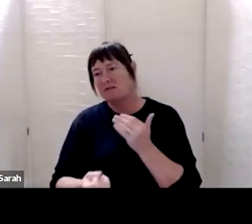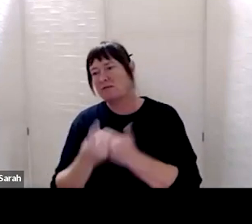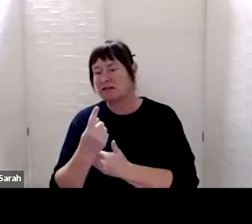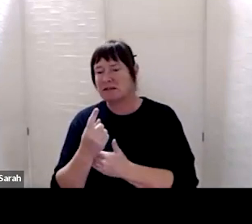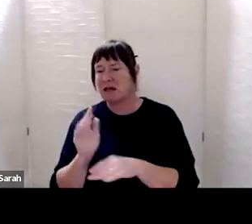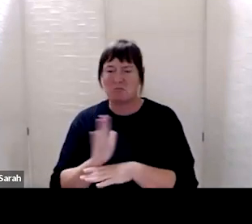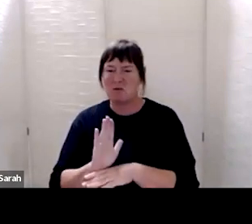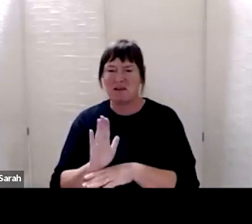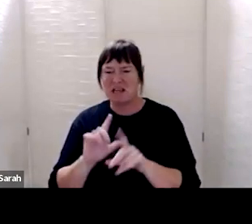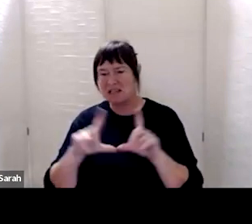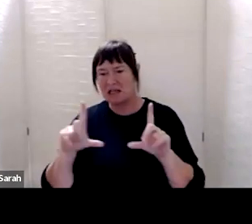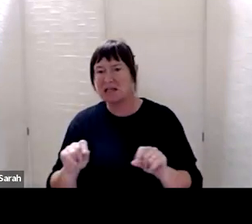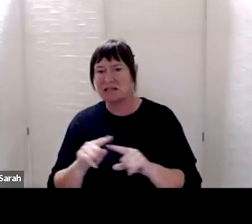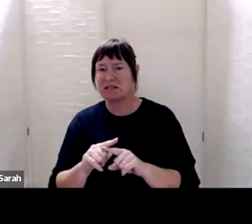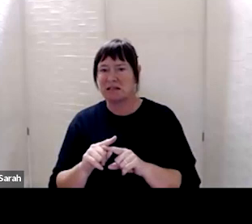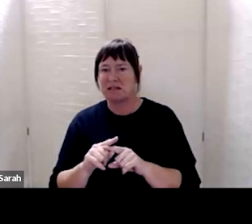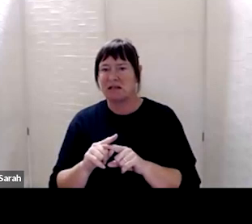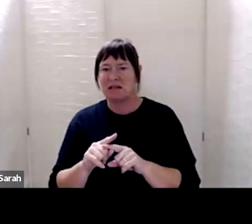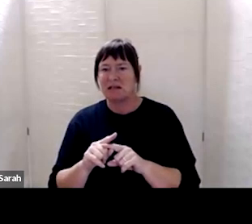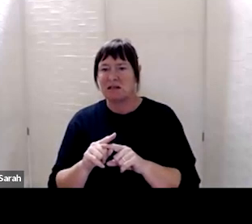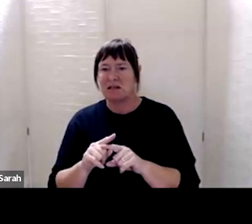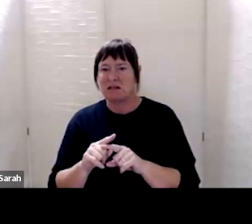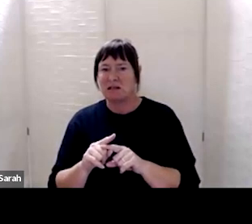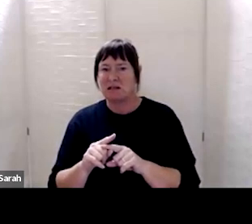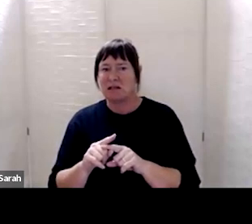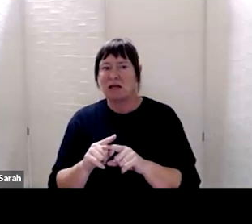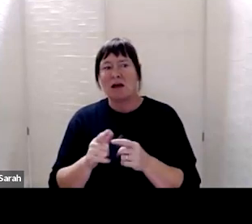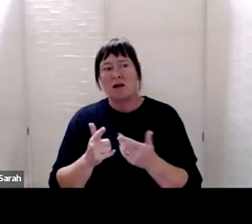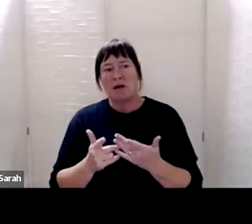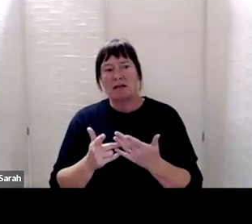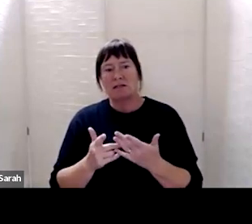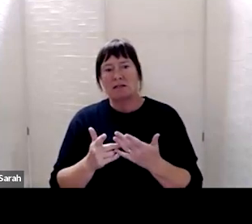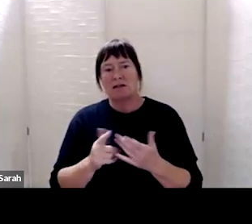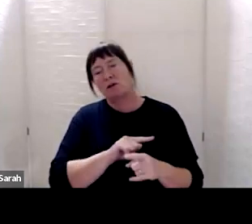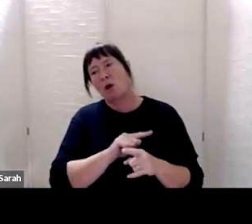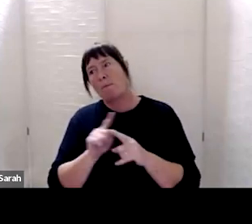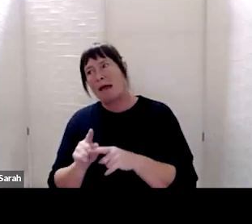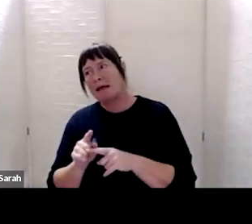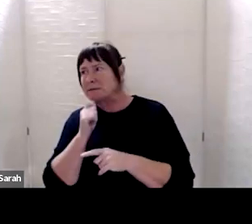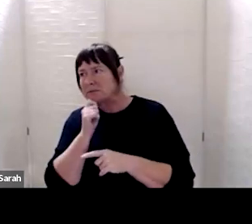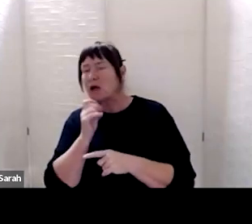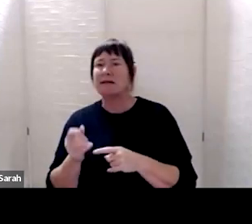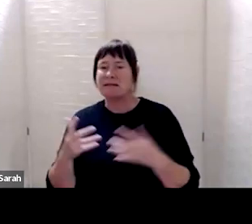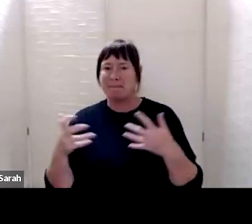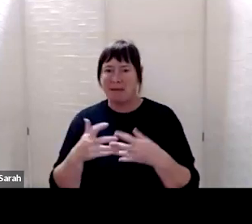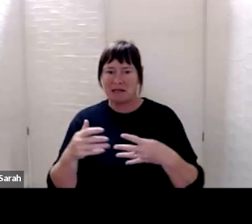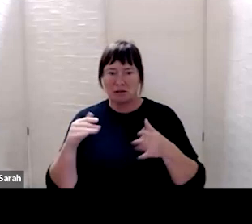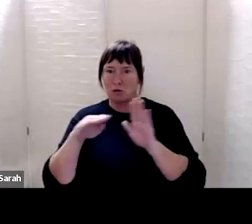and as being part of the community, you know, you go through it, step through the roles once again, and that helps you frame